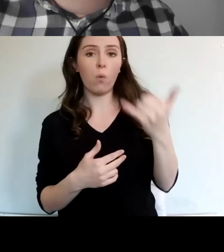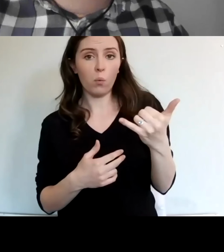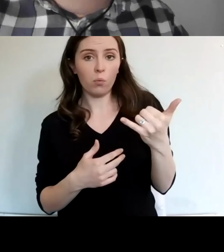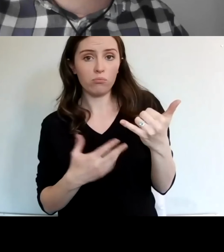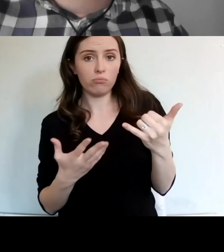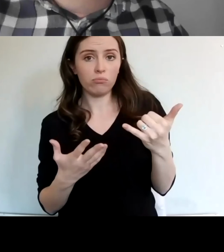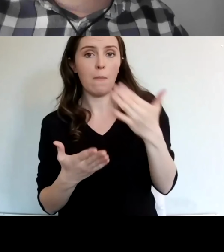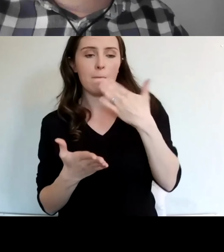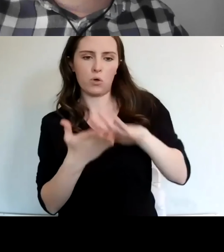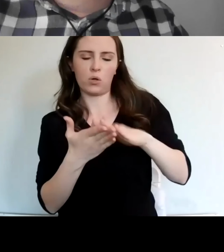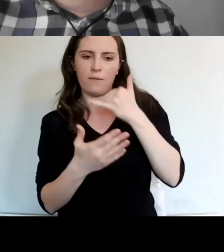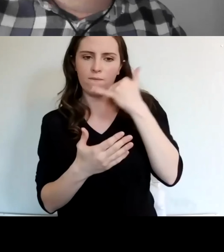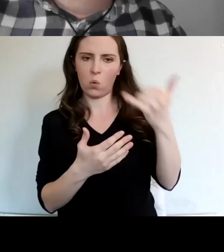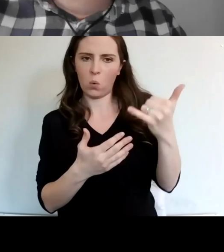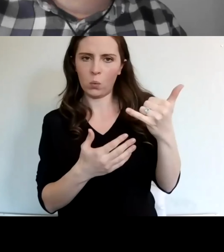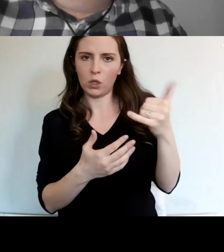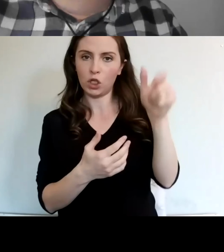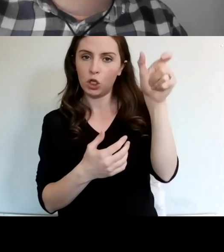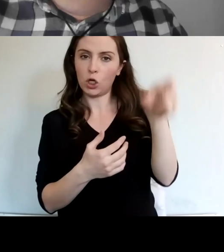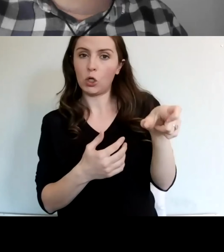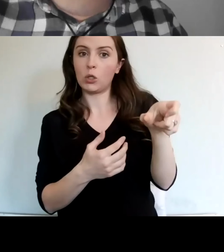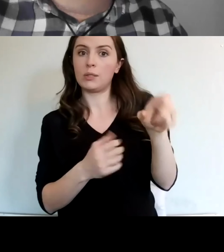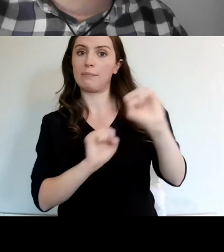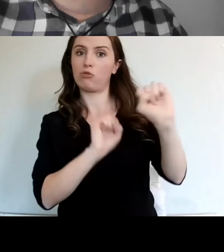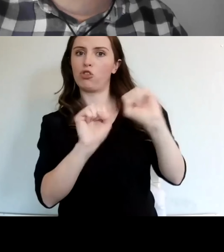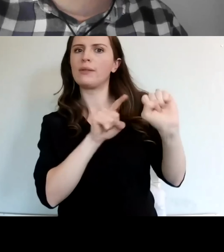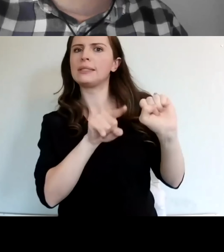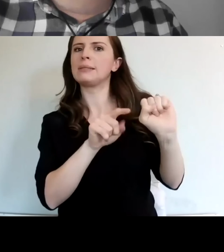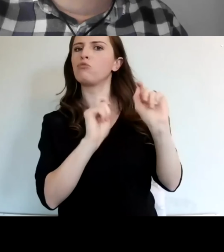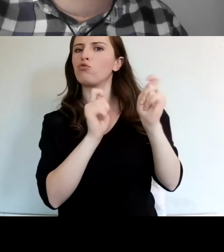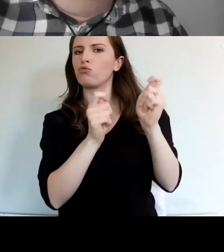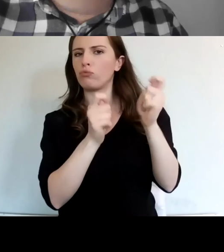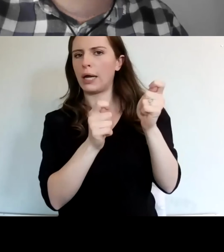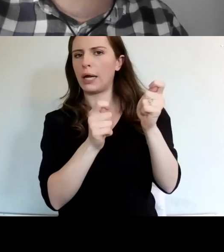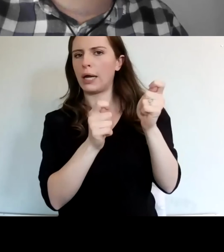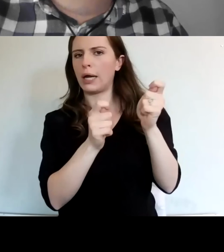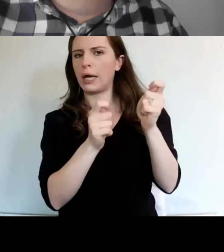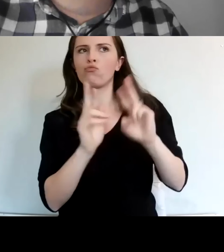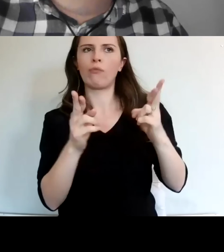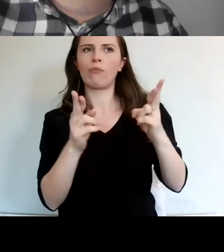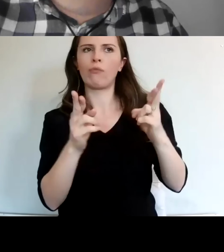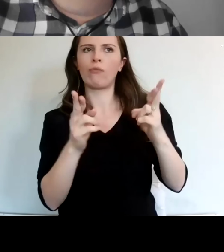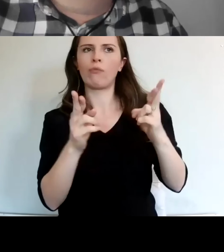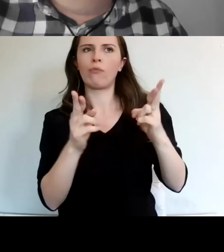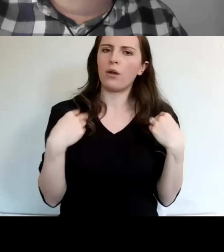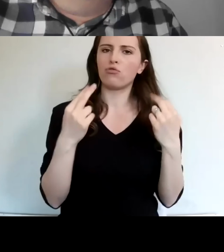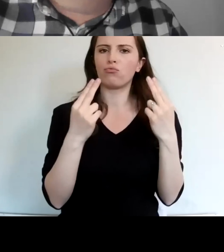your customer service agents need to be trained in the correct use of language, the correct approach to take, the right questions to ask,